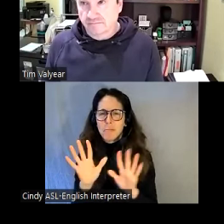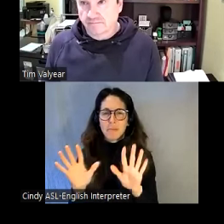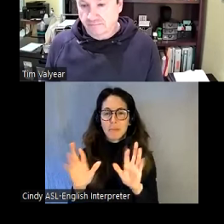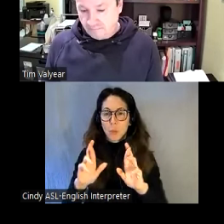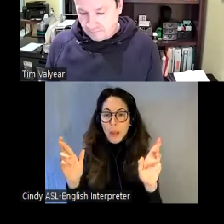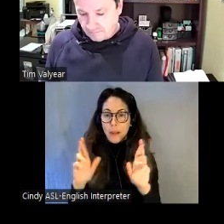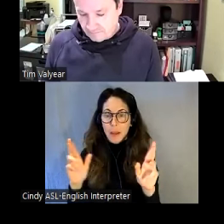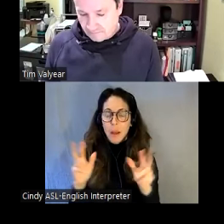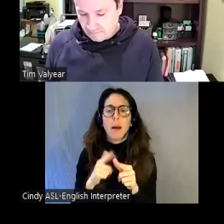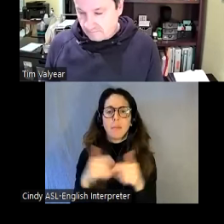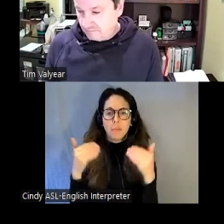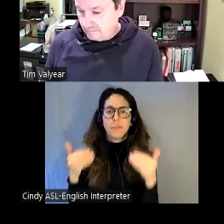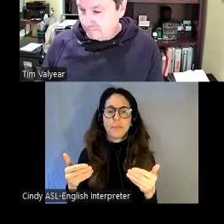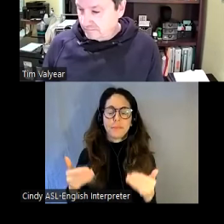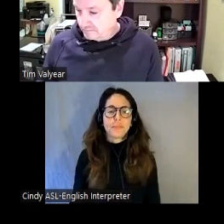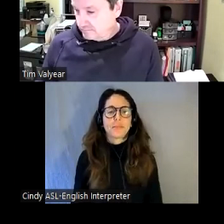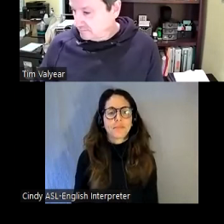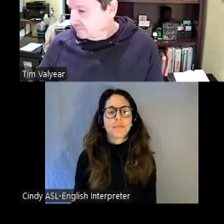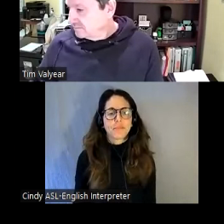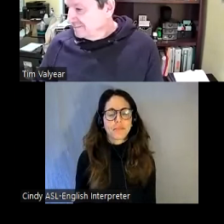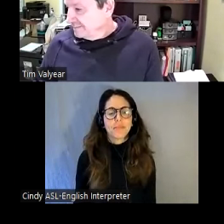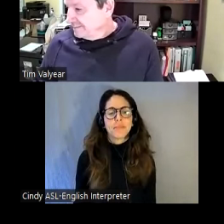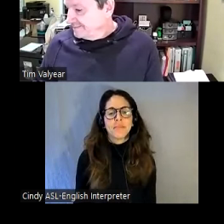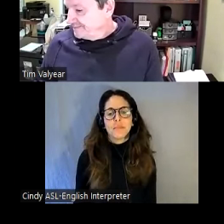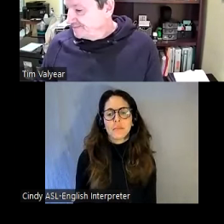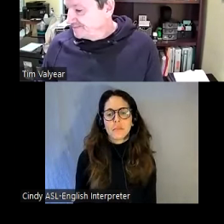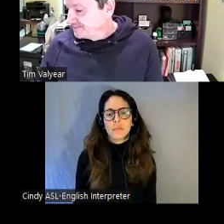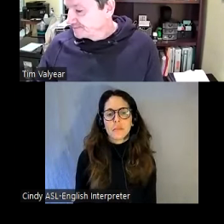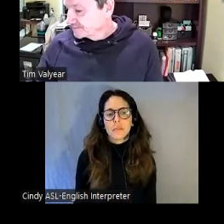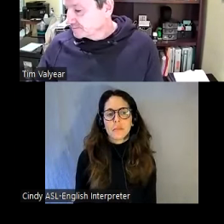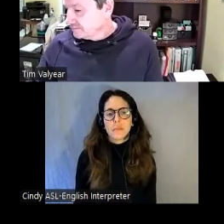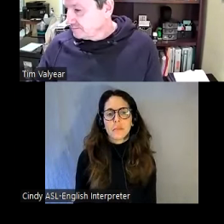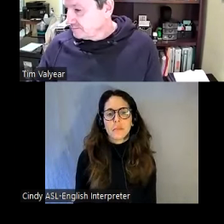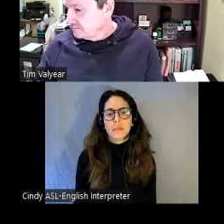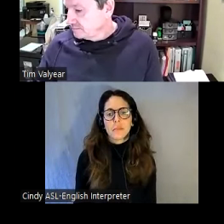welcome you. We're signing on right now. We'll take about a